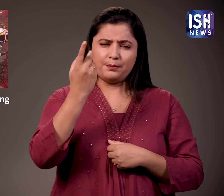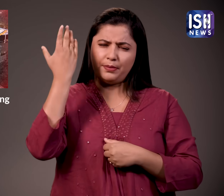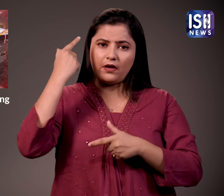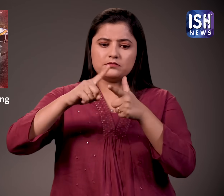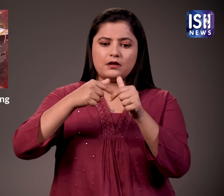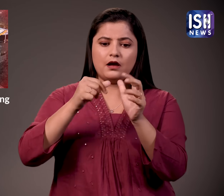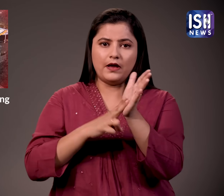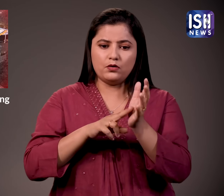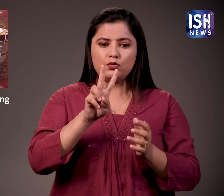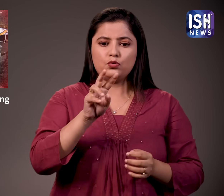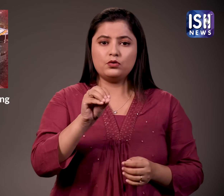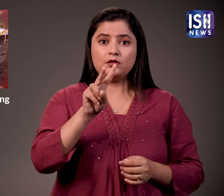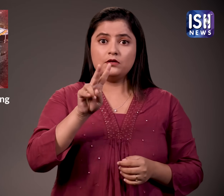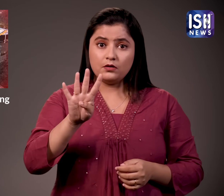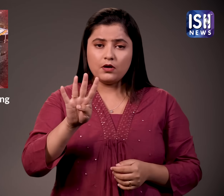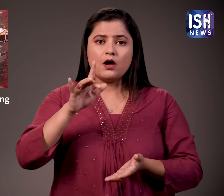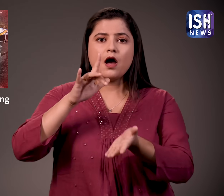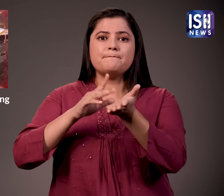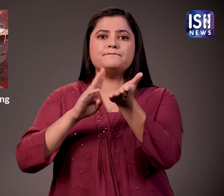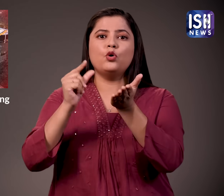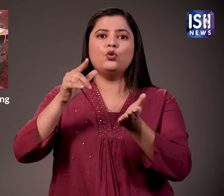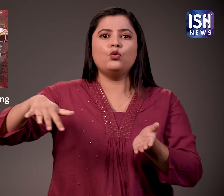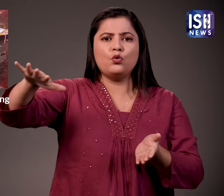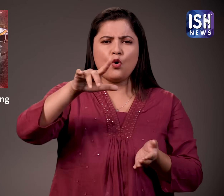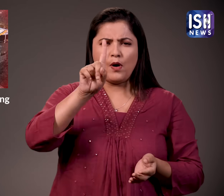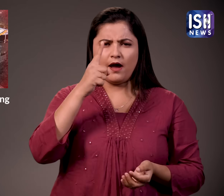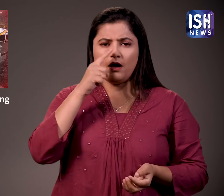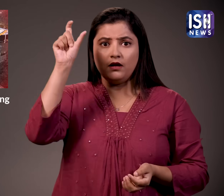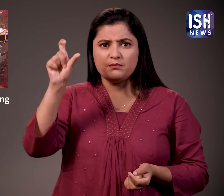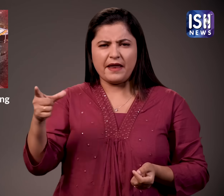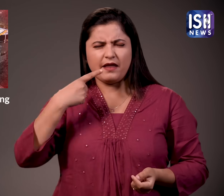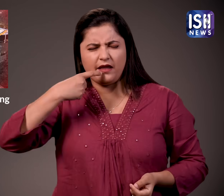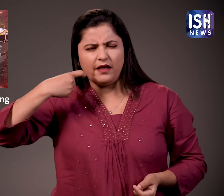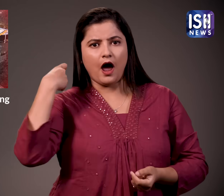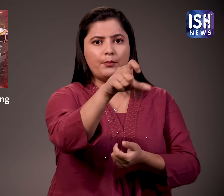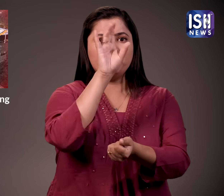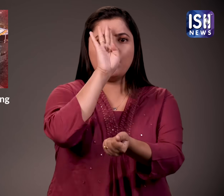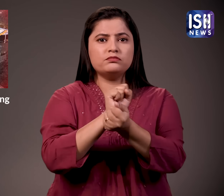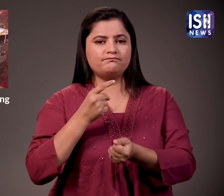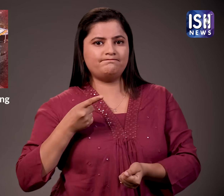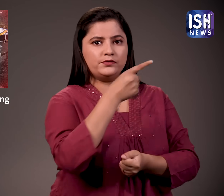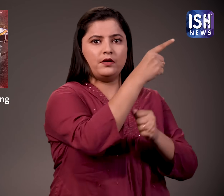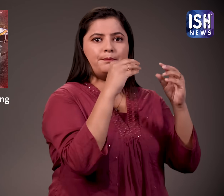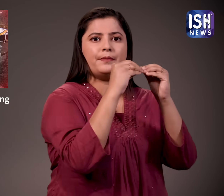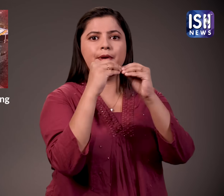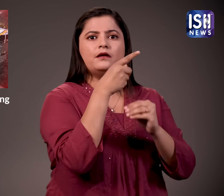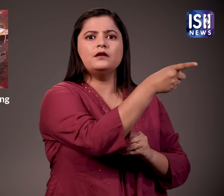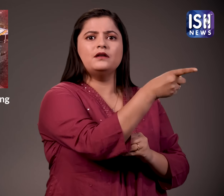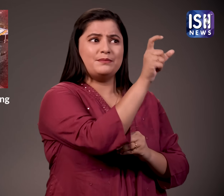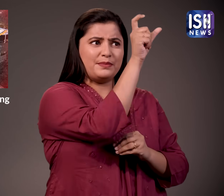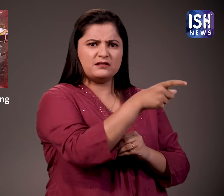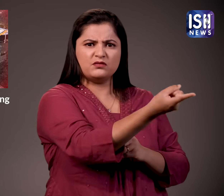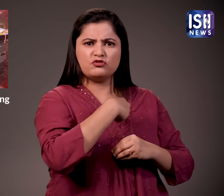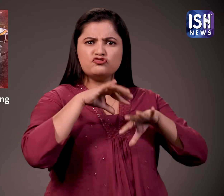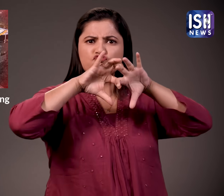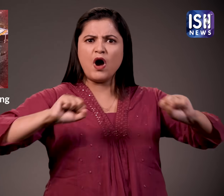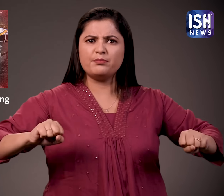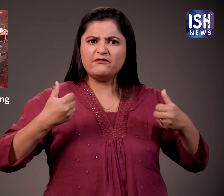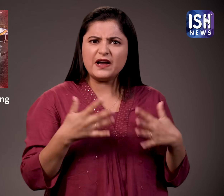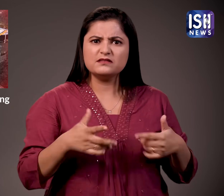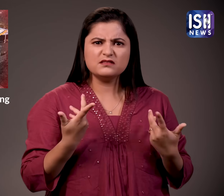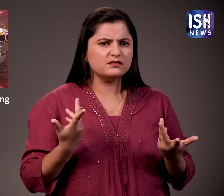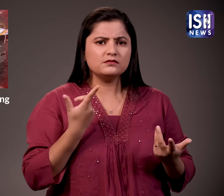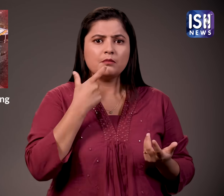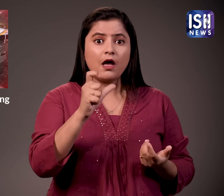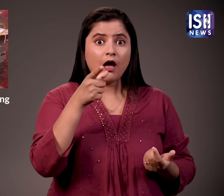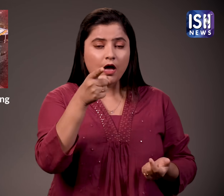1. In January of this year, a case was registered against Bhide at the Mulund Police Station, accussing him of rape.